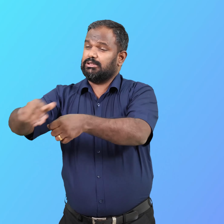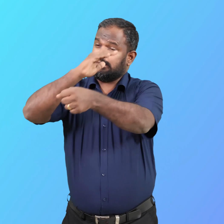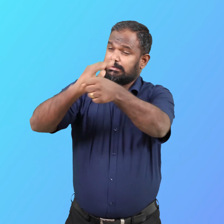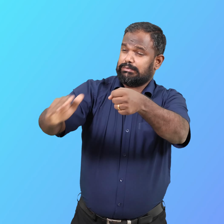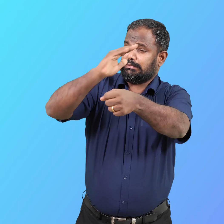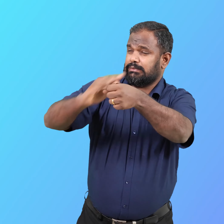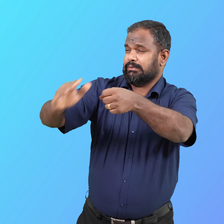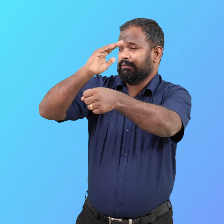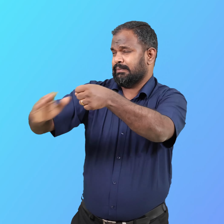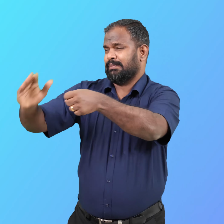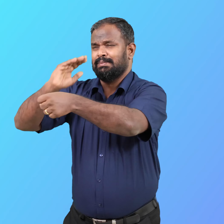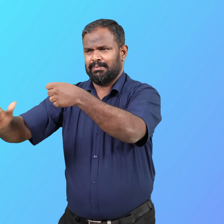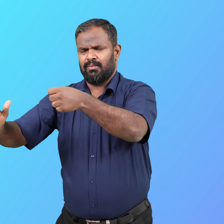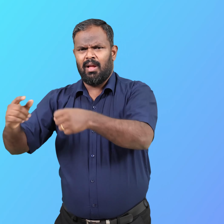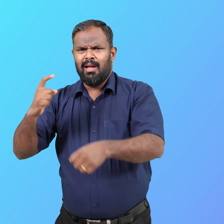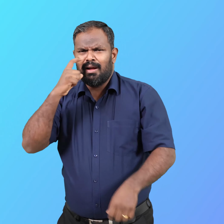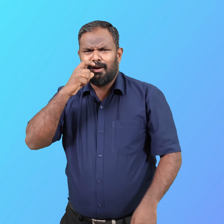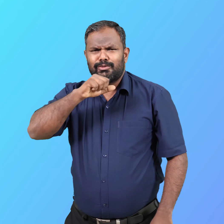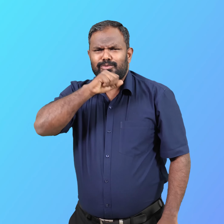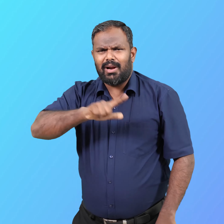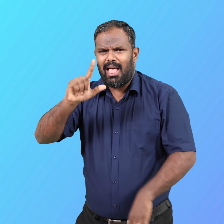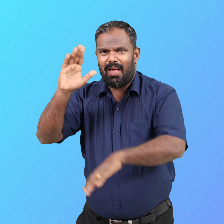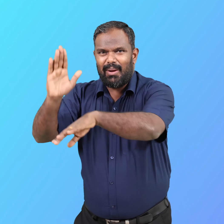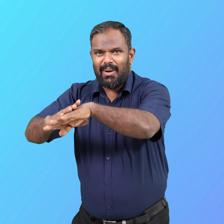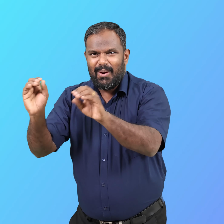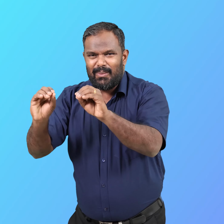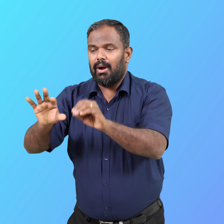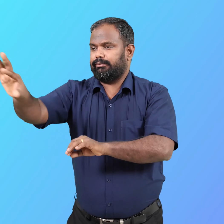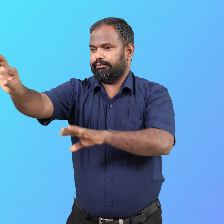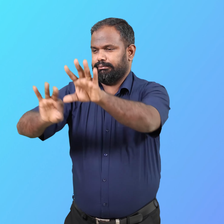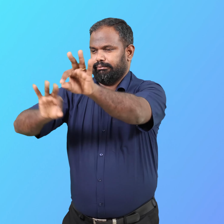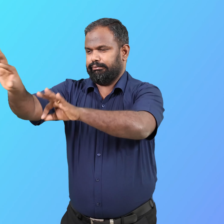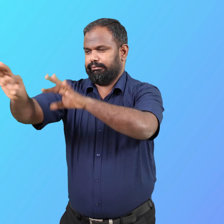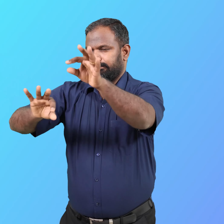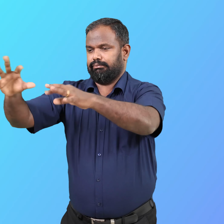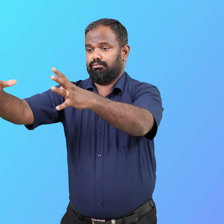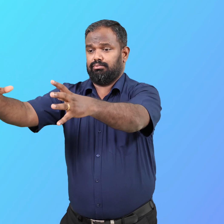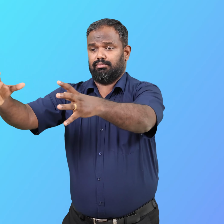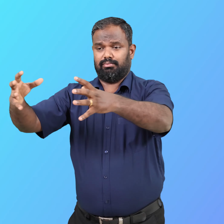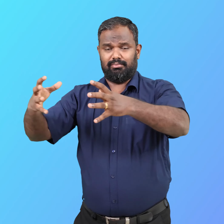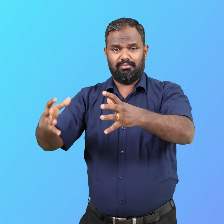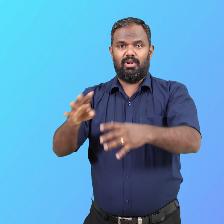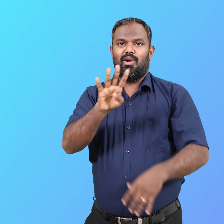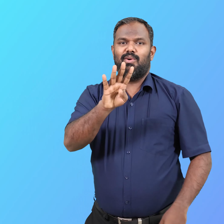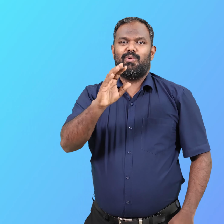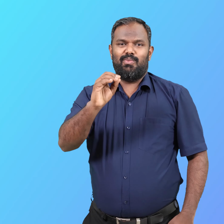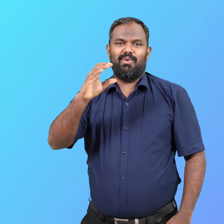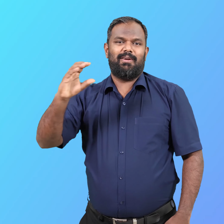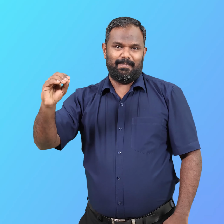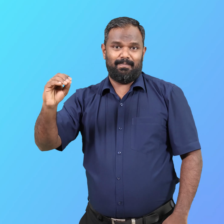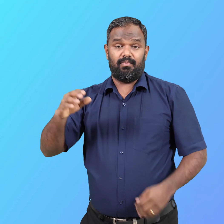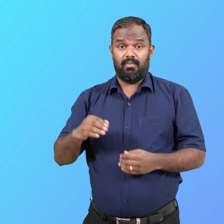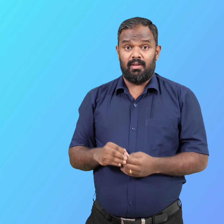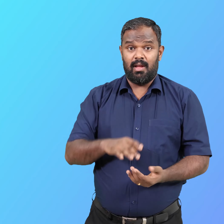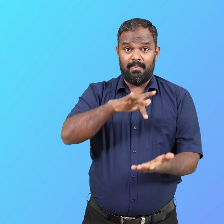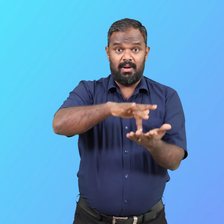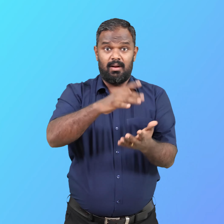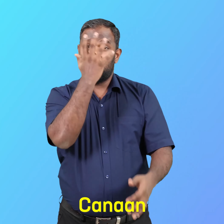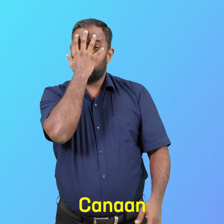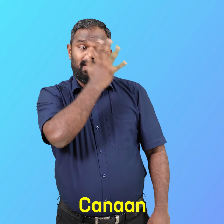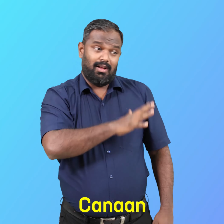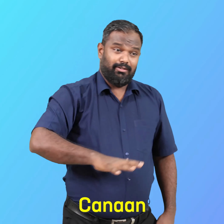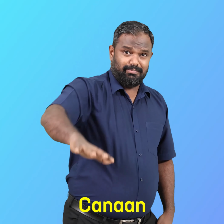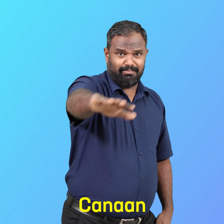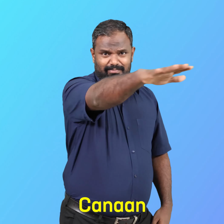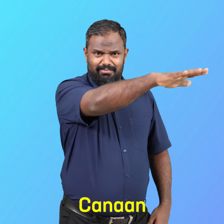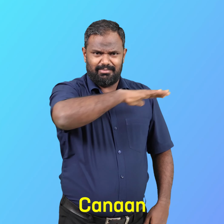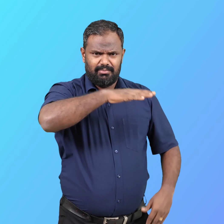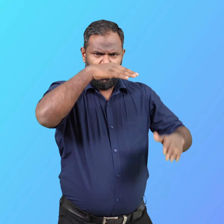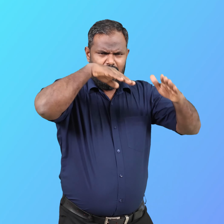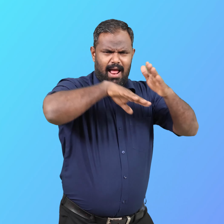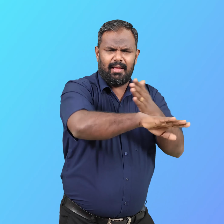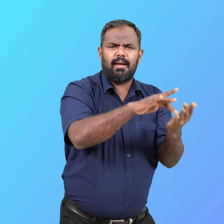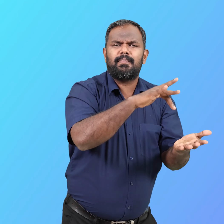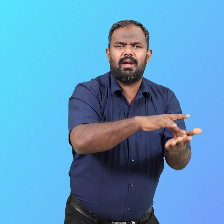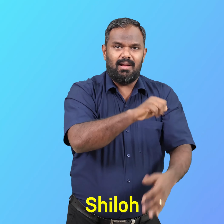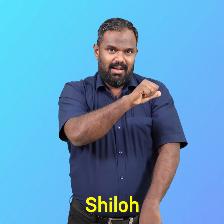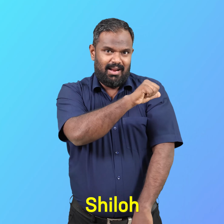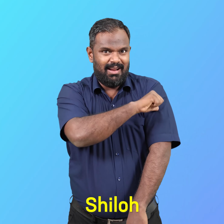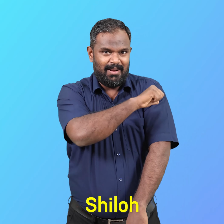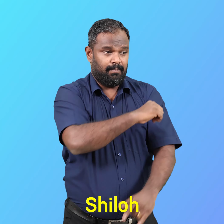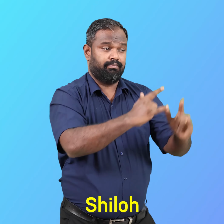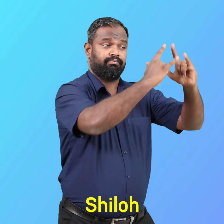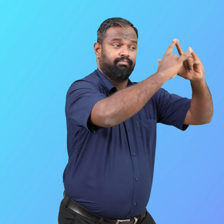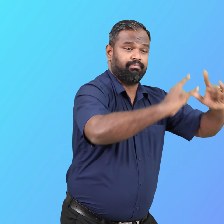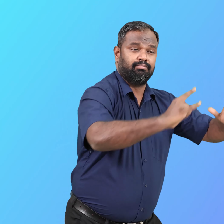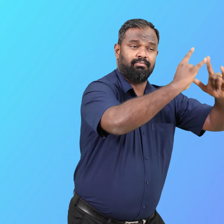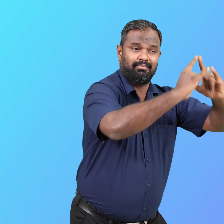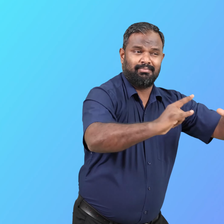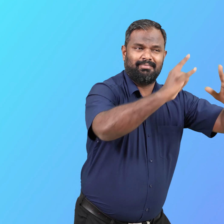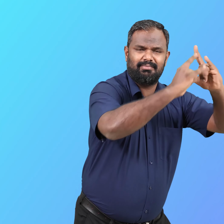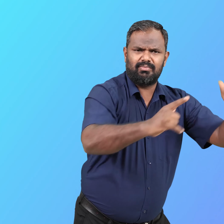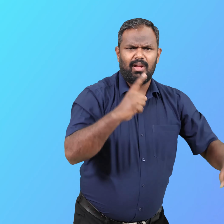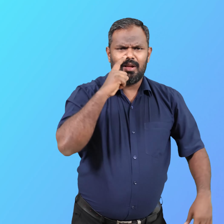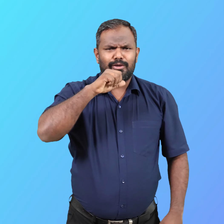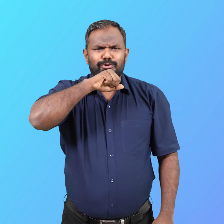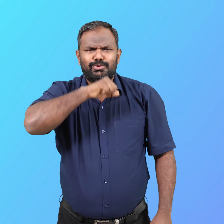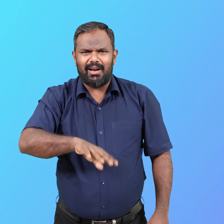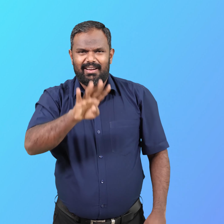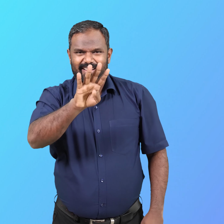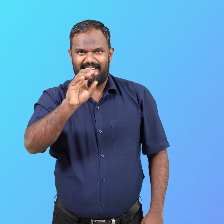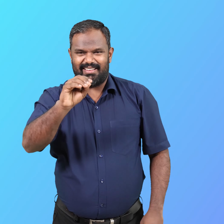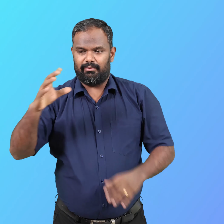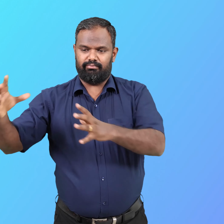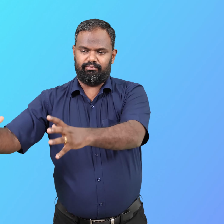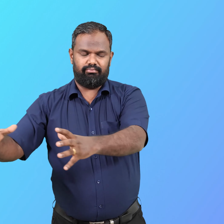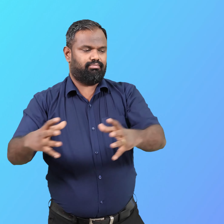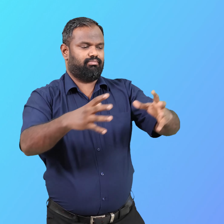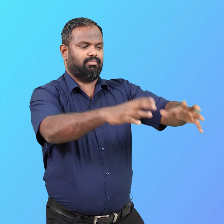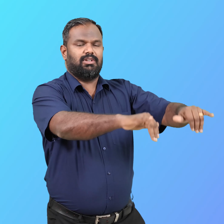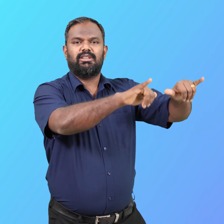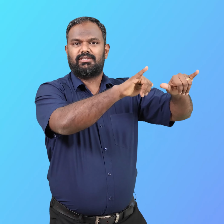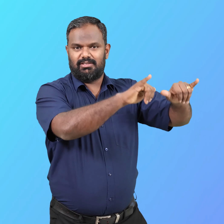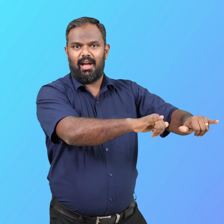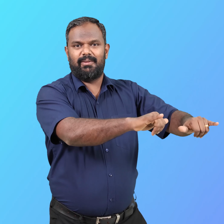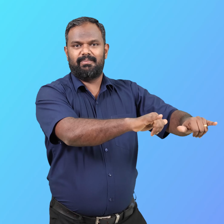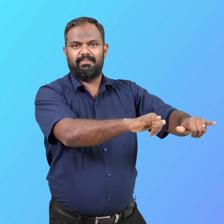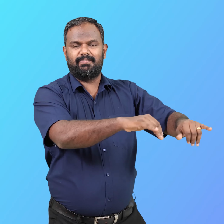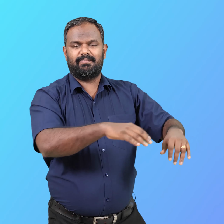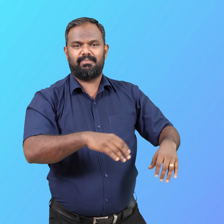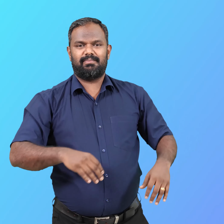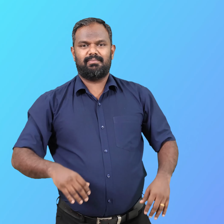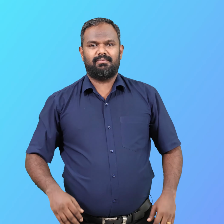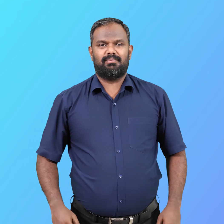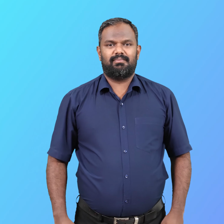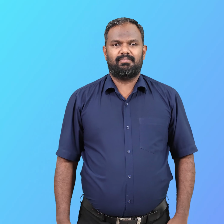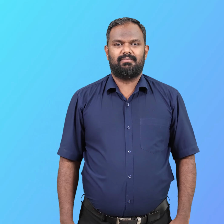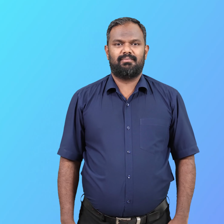The 12,000 soldiers found 400 young women in the city of Jabesh Gilead who had never had sex with a man. They brought these women to the camp at Shiloh in the land of Canaan.